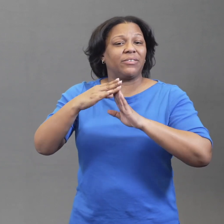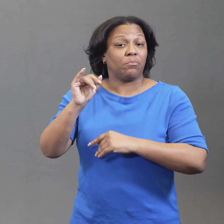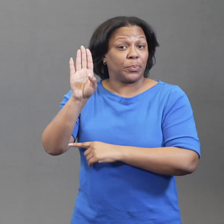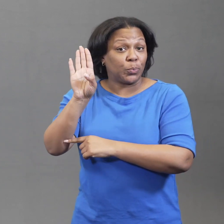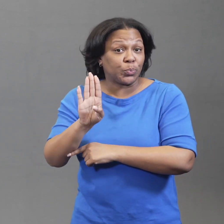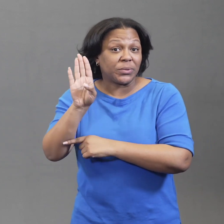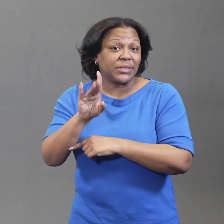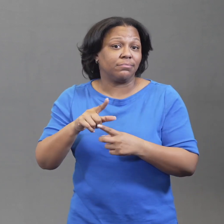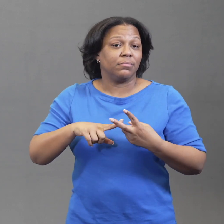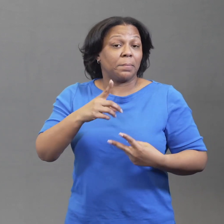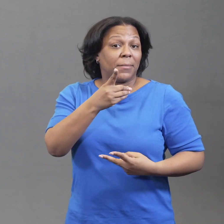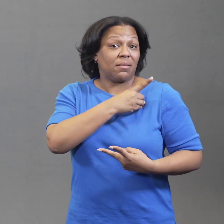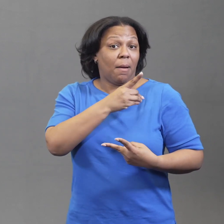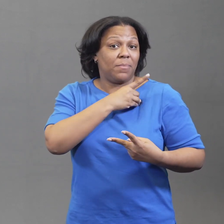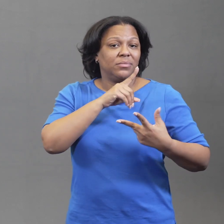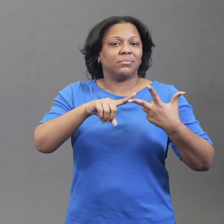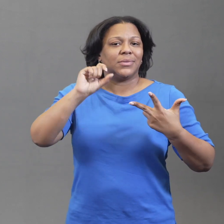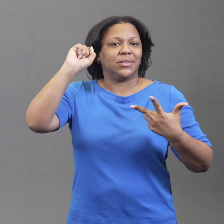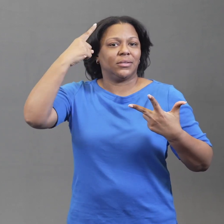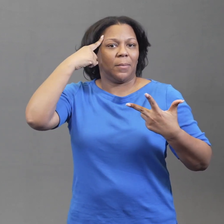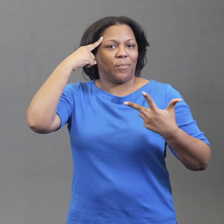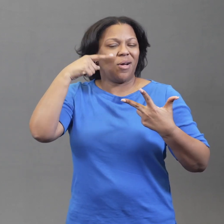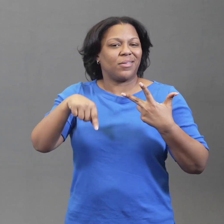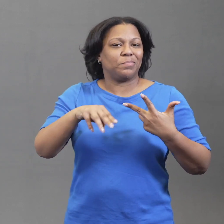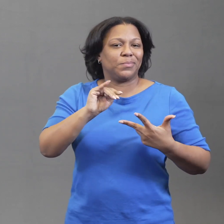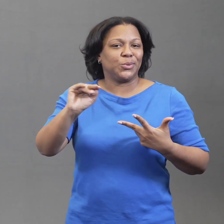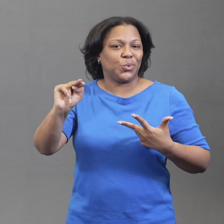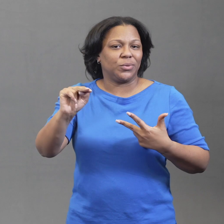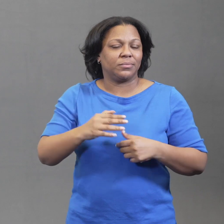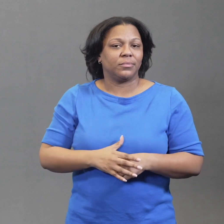Bloomington, Minneapolis and St. Paul, Minnesota.